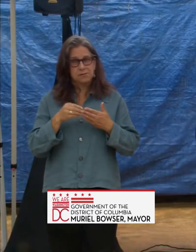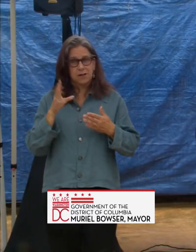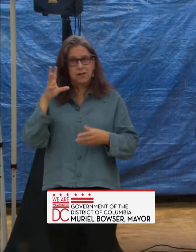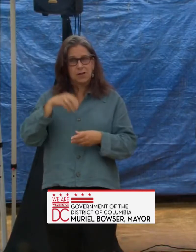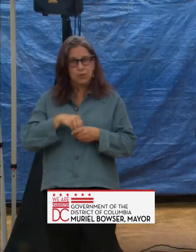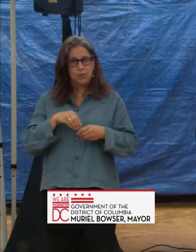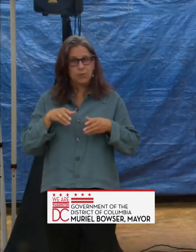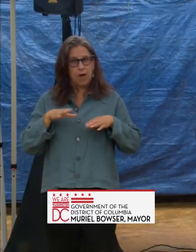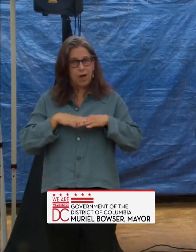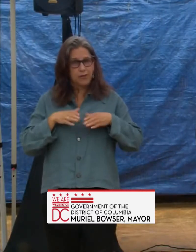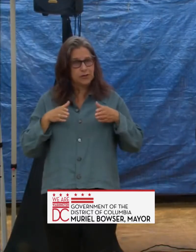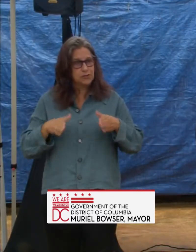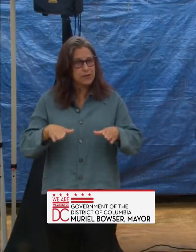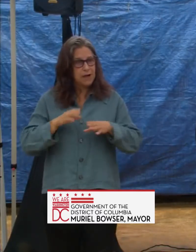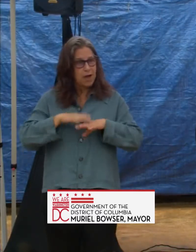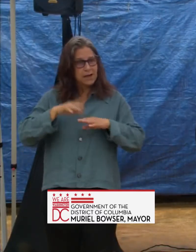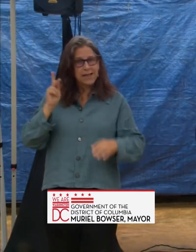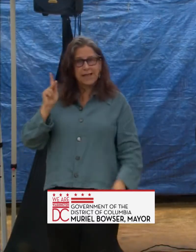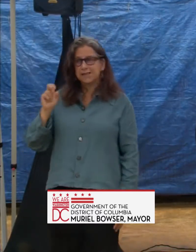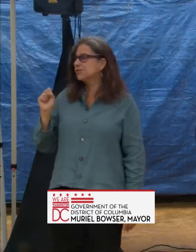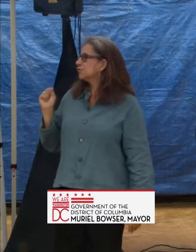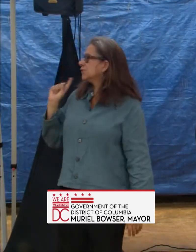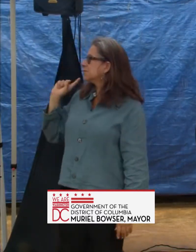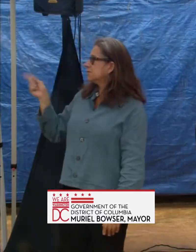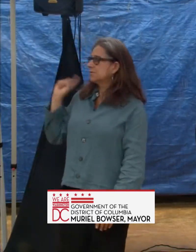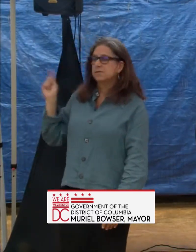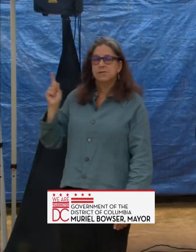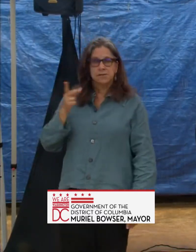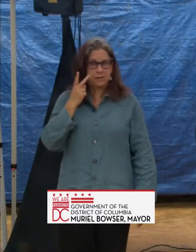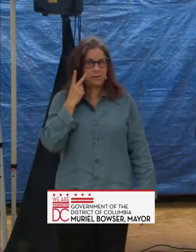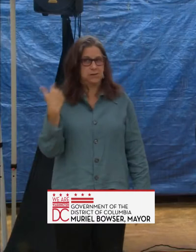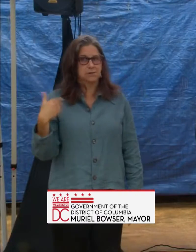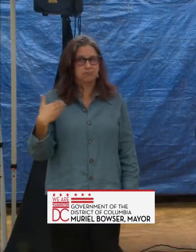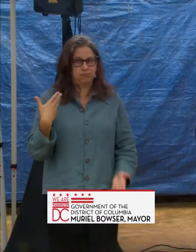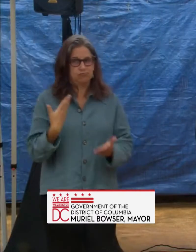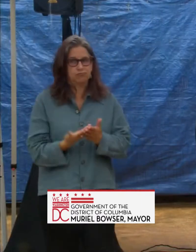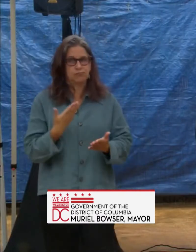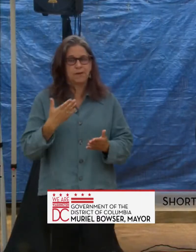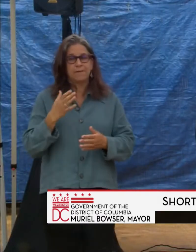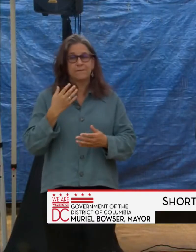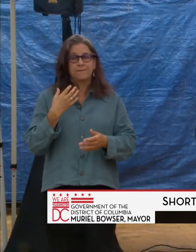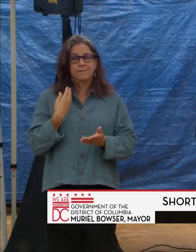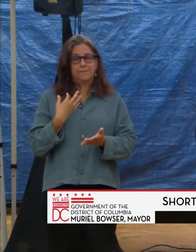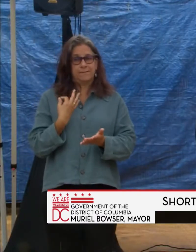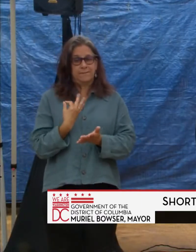THAT DESERVES A ROUND OF APPLAUSE. THE FISCAL YEAR 2018 BUDGET INCLUDES FUNDING FOR A KENNEDY